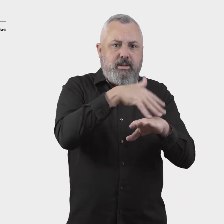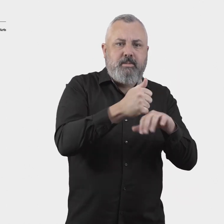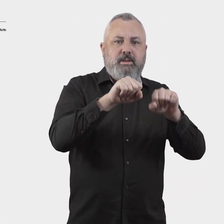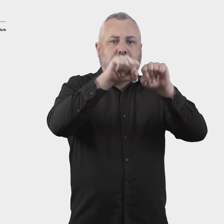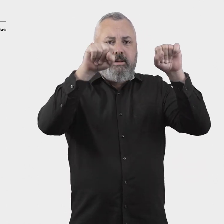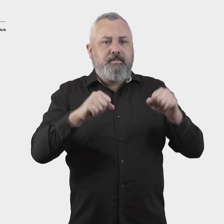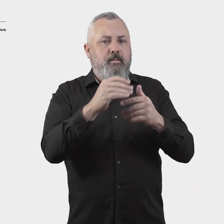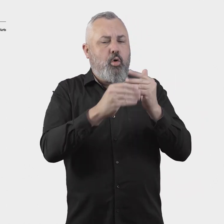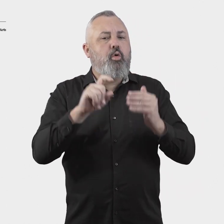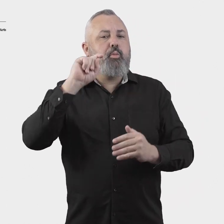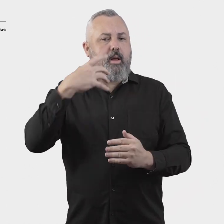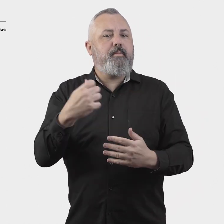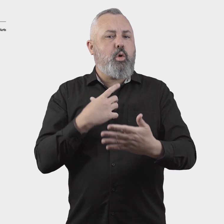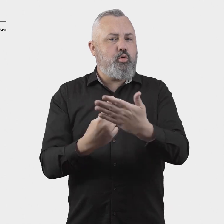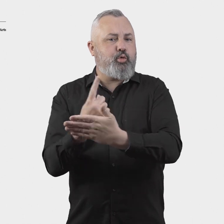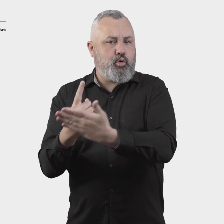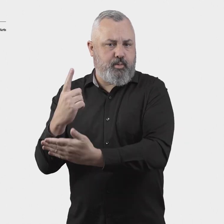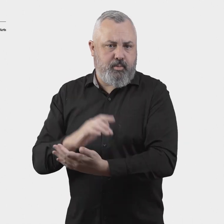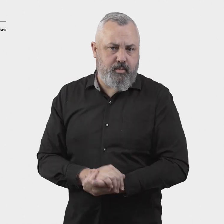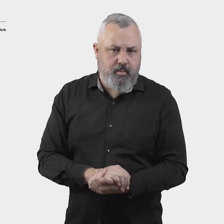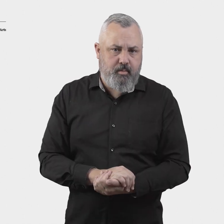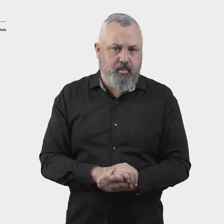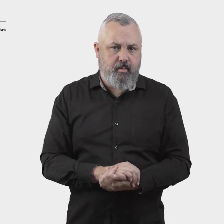implementation of the ombuds scheme.